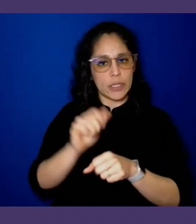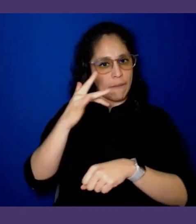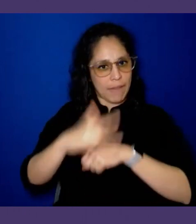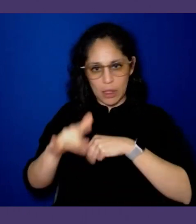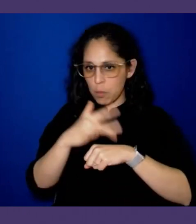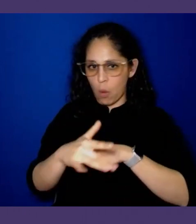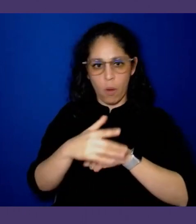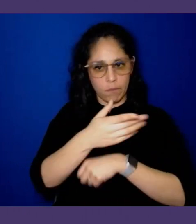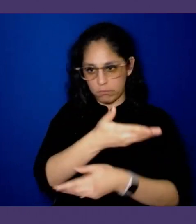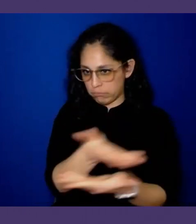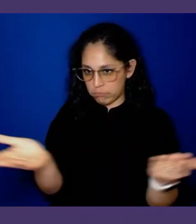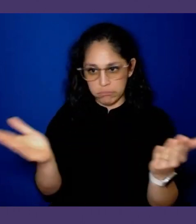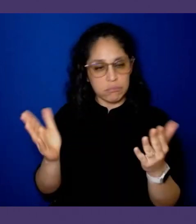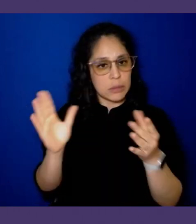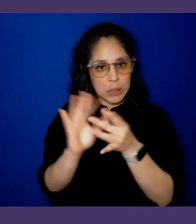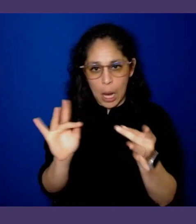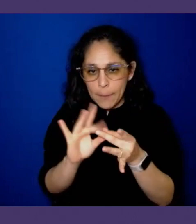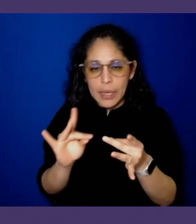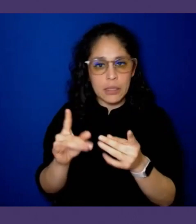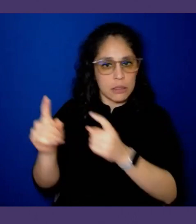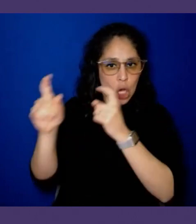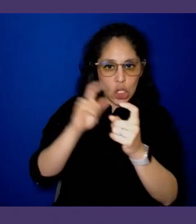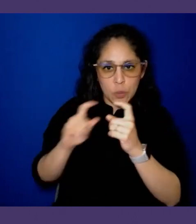and especially the stuff that we do at WAI,